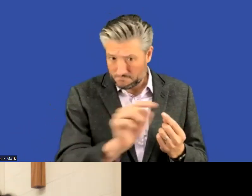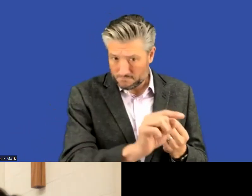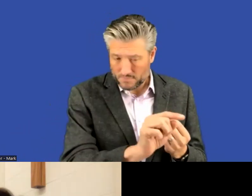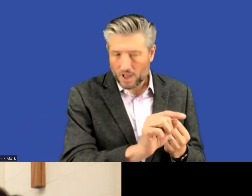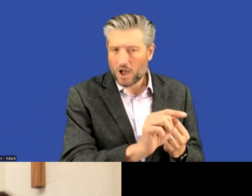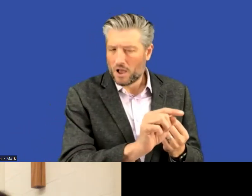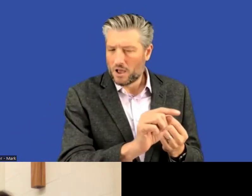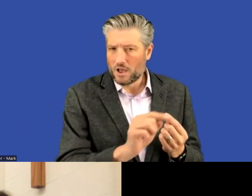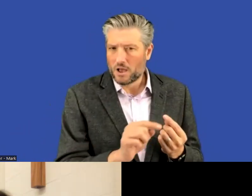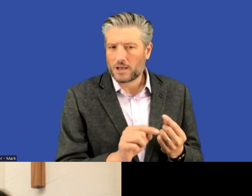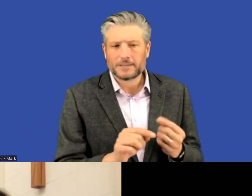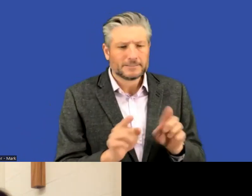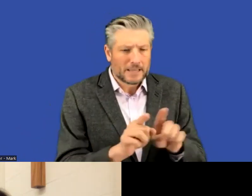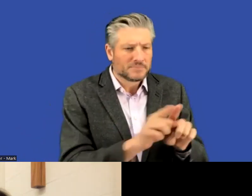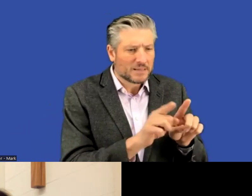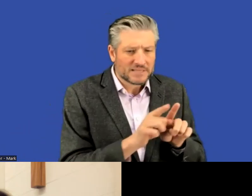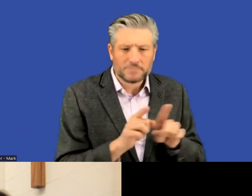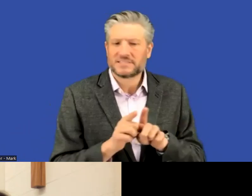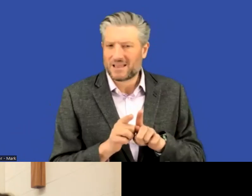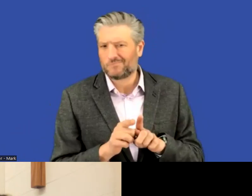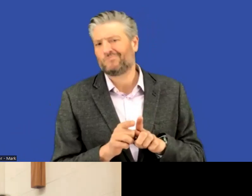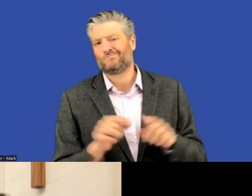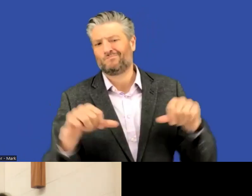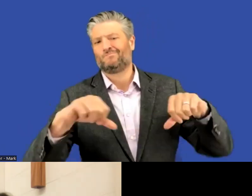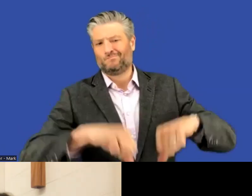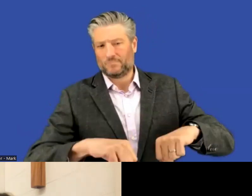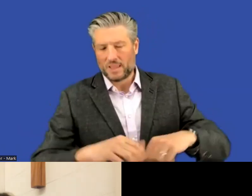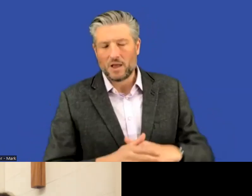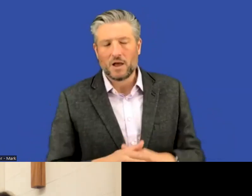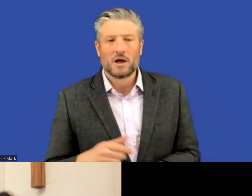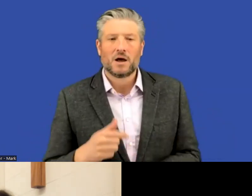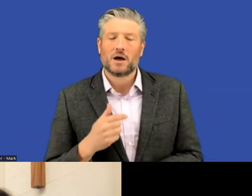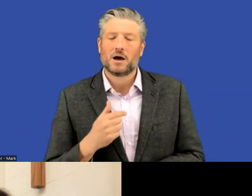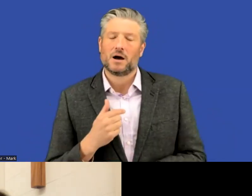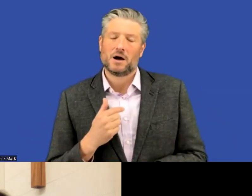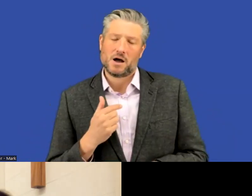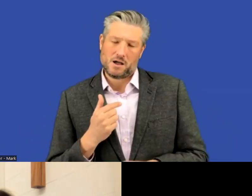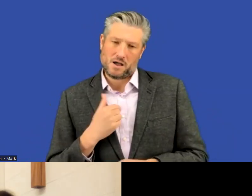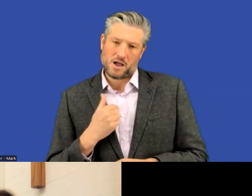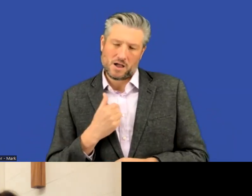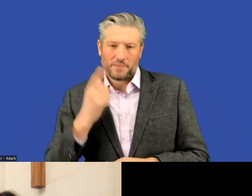So maybe that's disheartening, but really, to me, the lack of reporting back with the